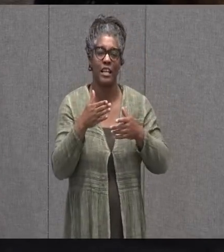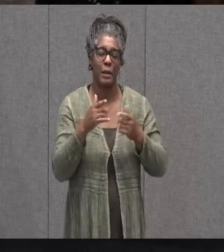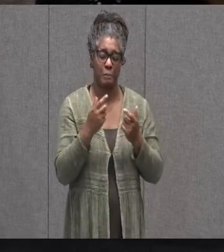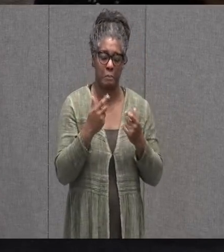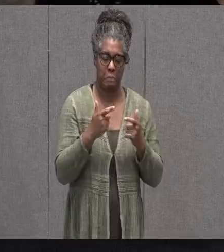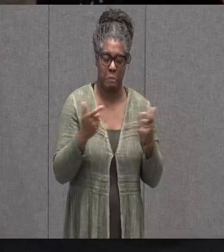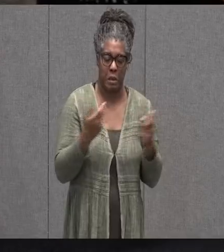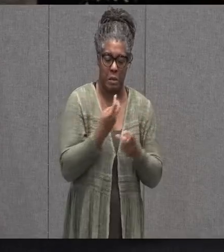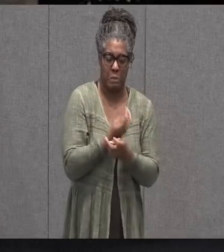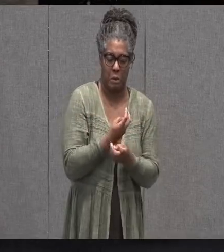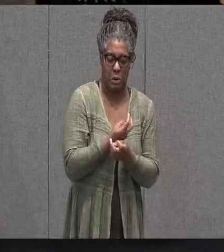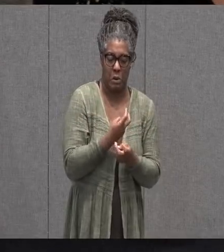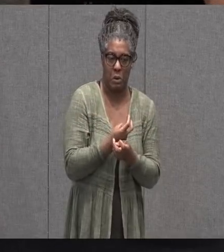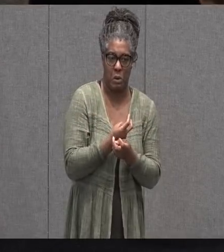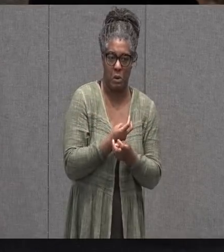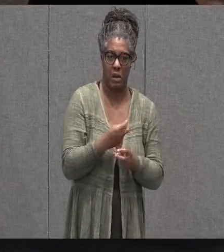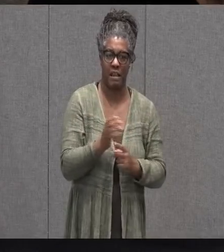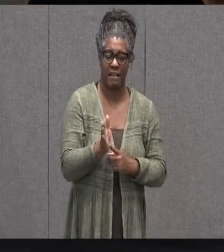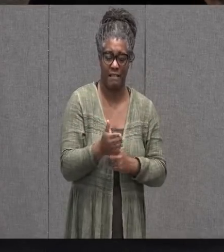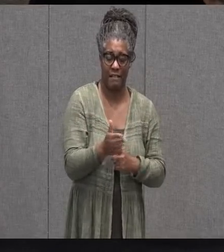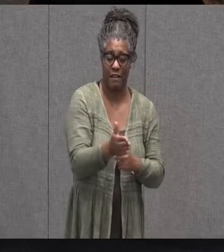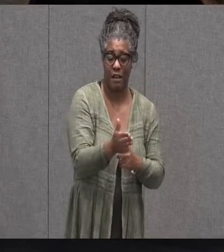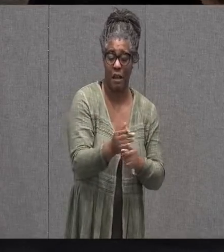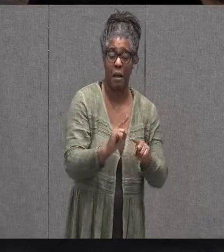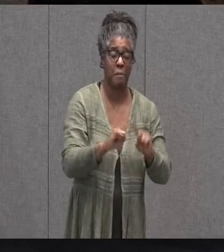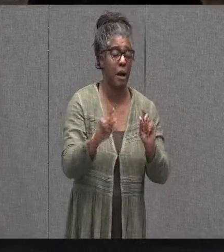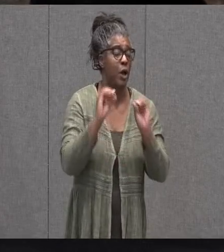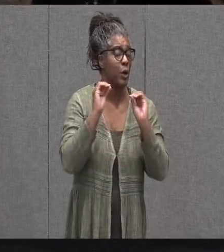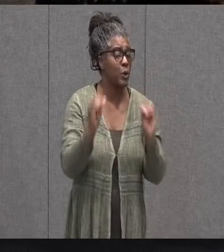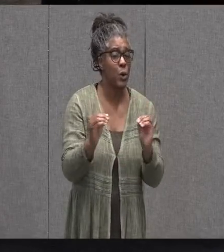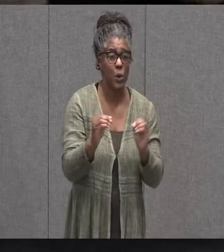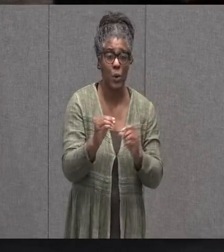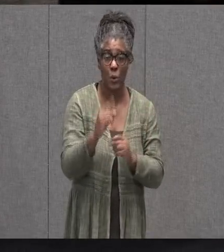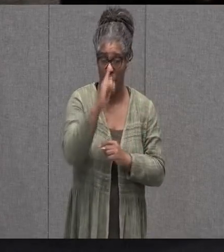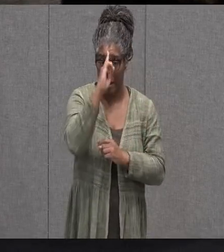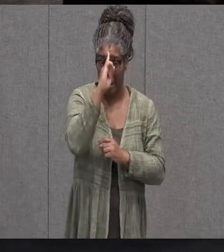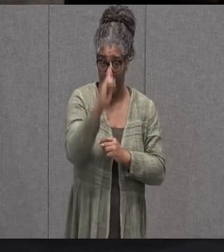but no new pennies, strolled home in the morning sun.